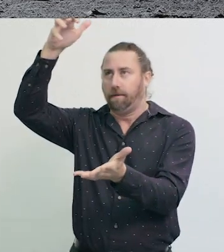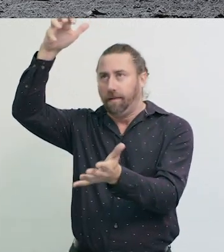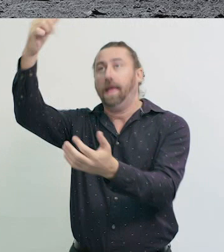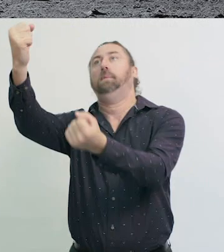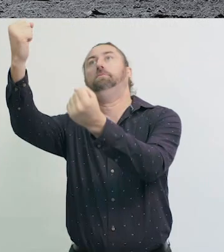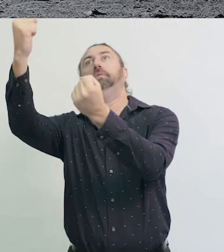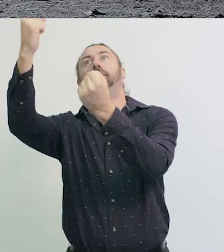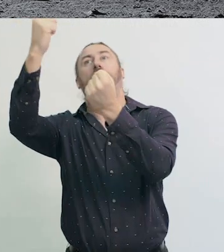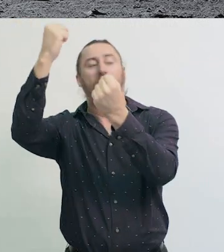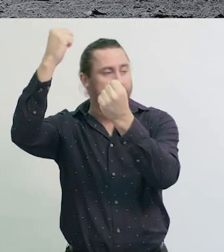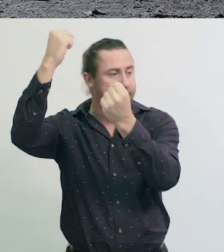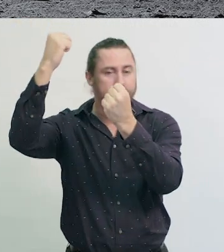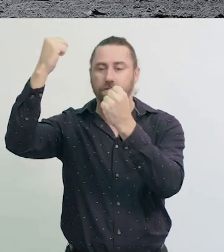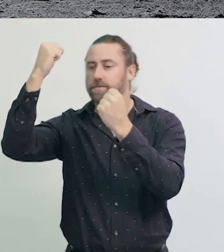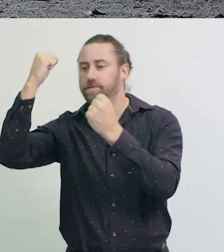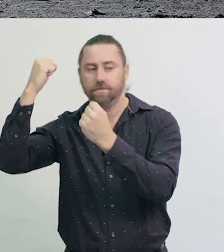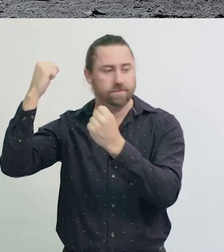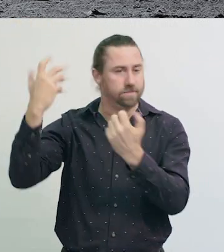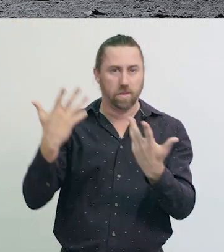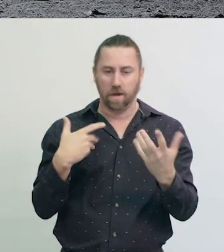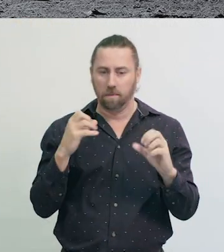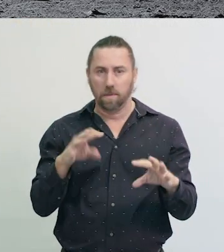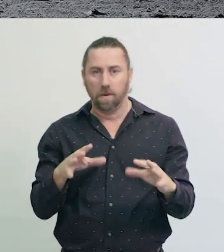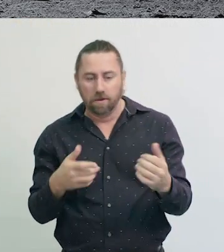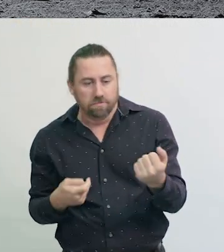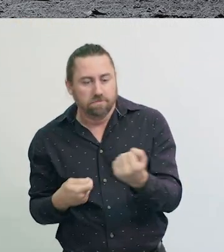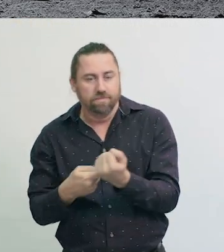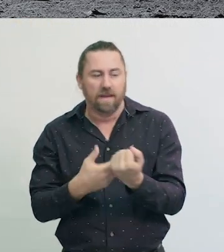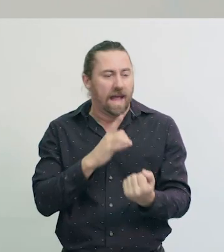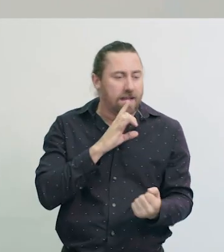and having nowhere outside the spacecraft to plug in the power tools.